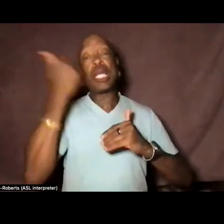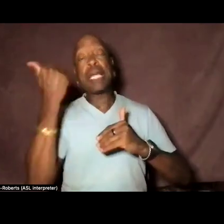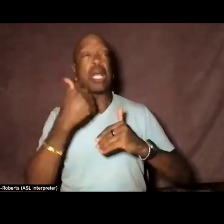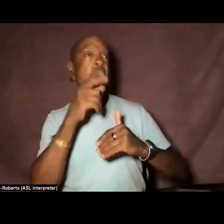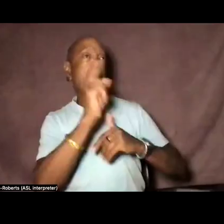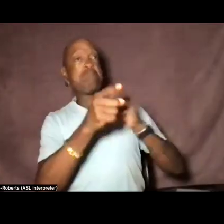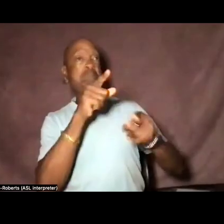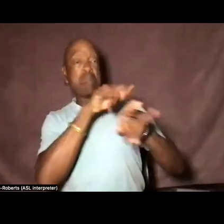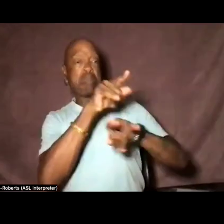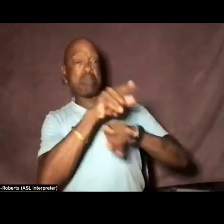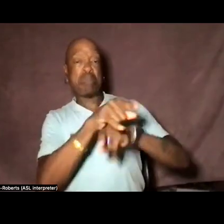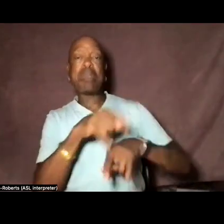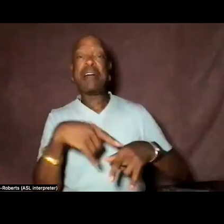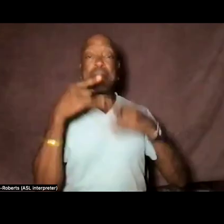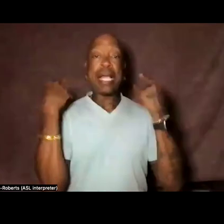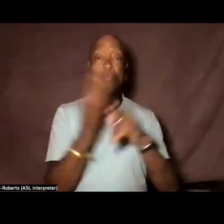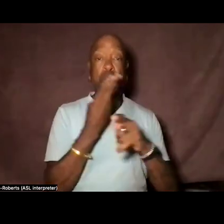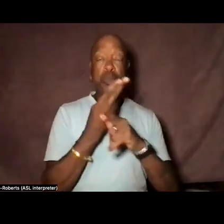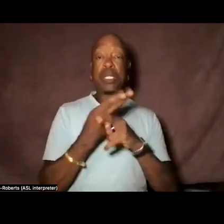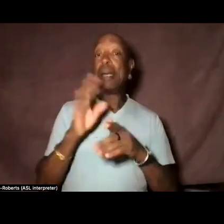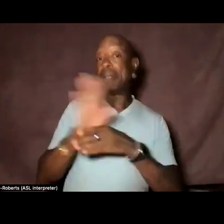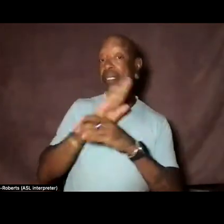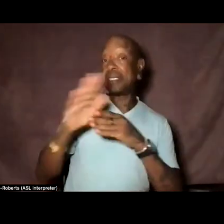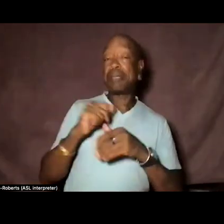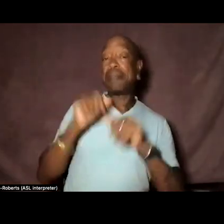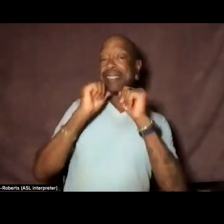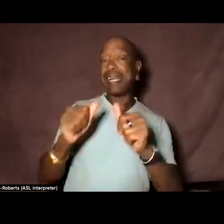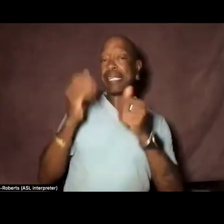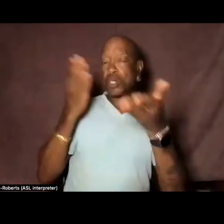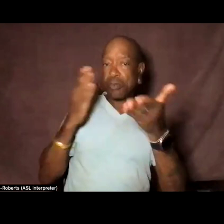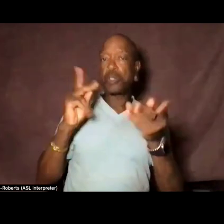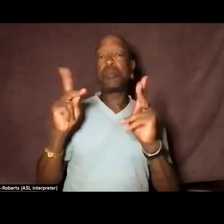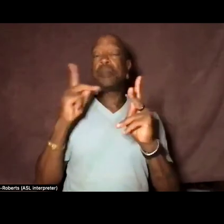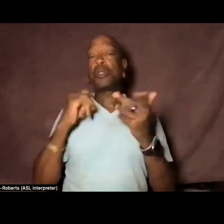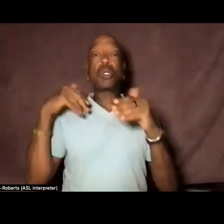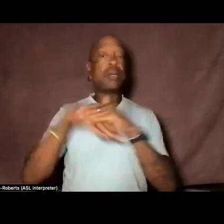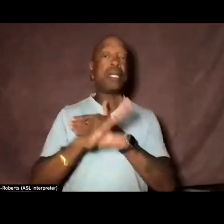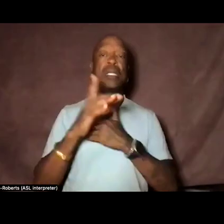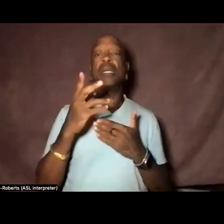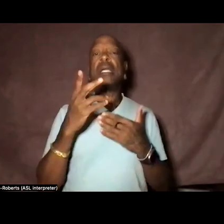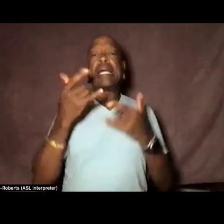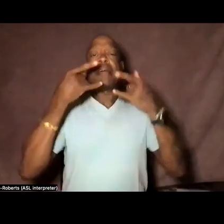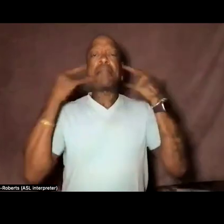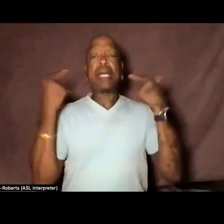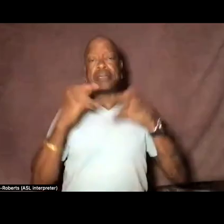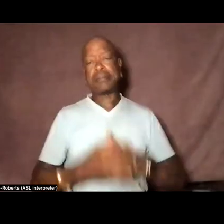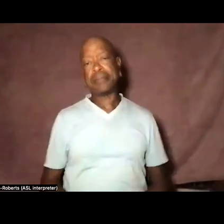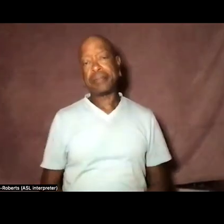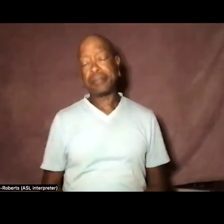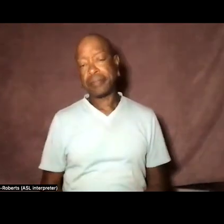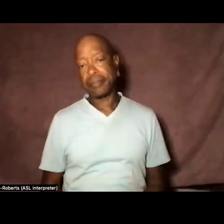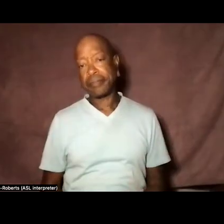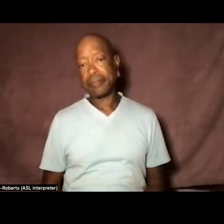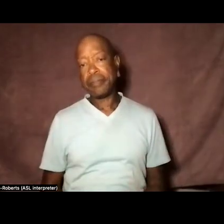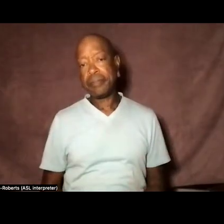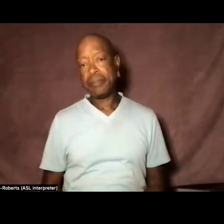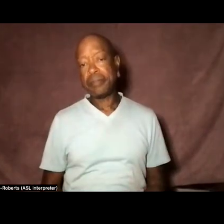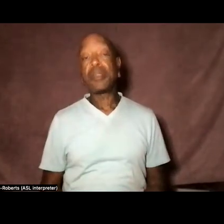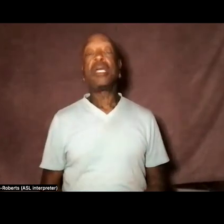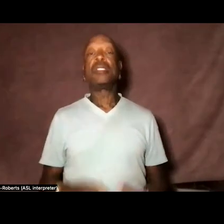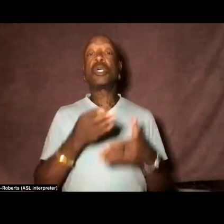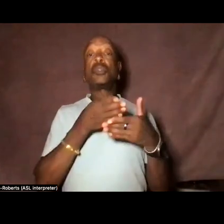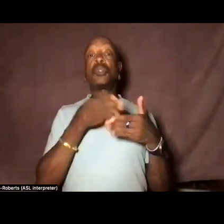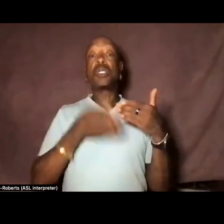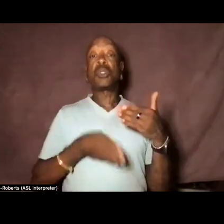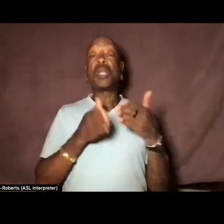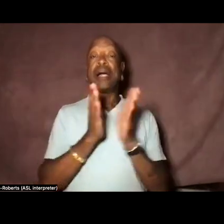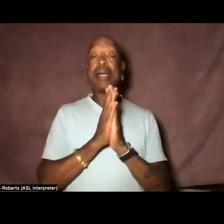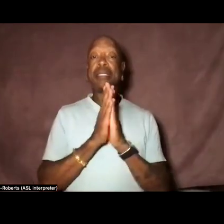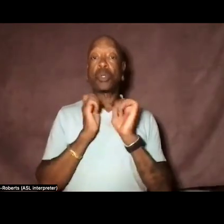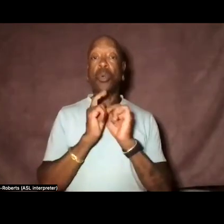even deny entries and services to people who wear masks so to conclude I ask all of you to please